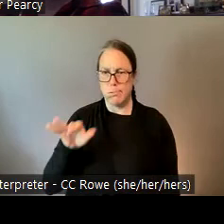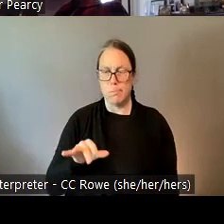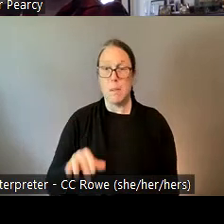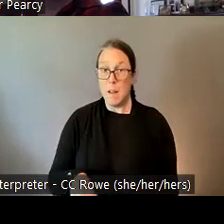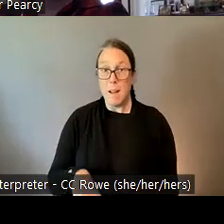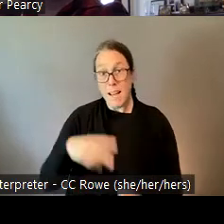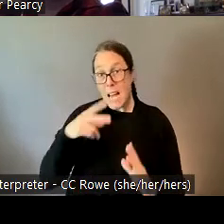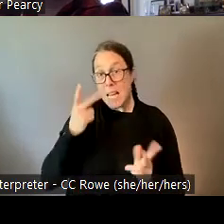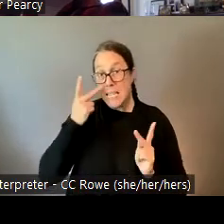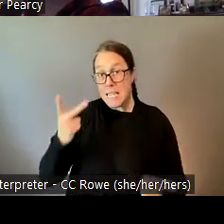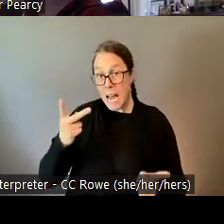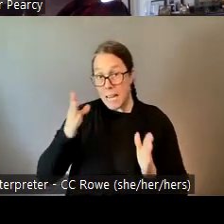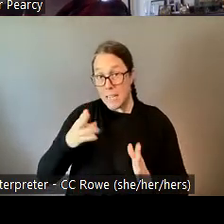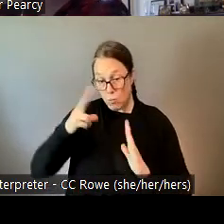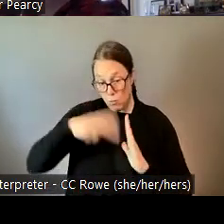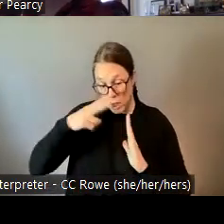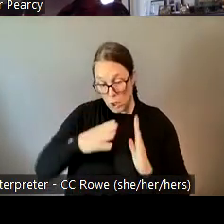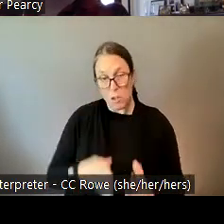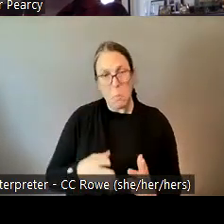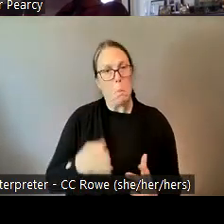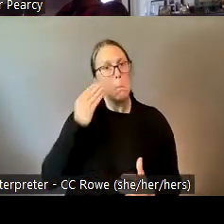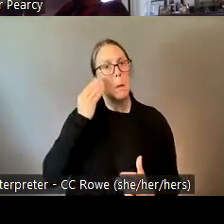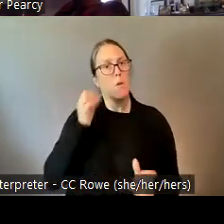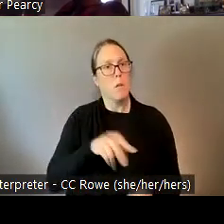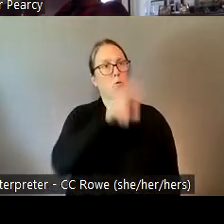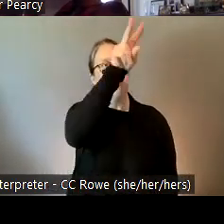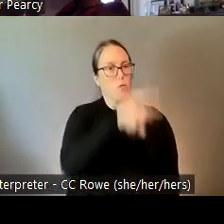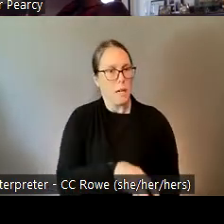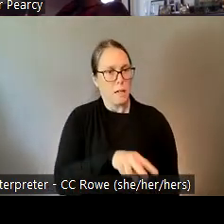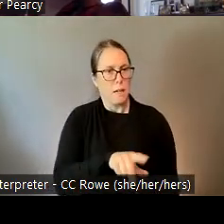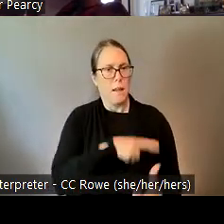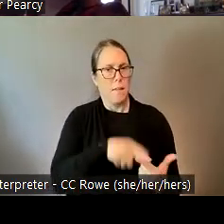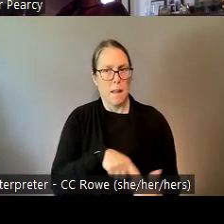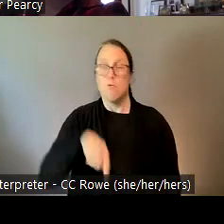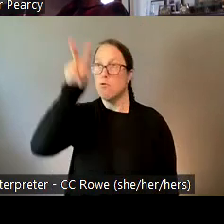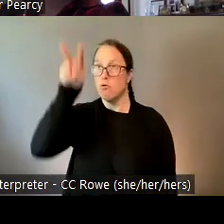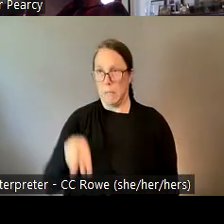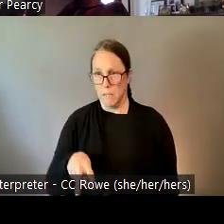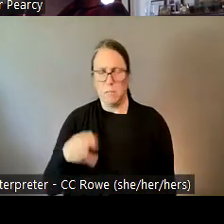that the columns are meant to be read vertically. So you read down one column and then you move over